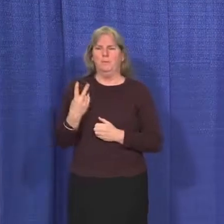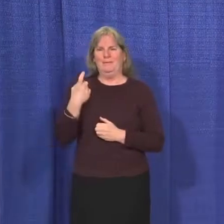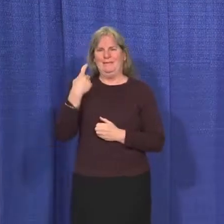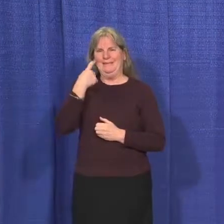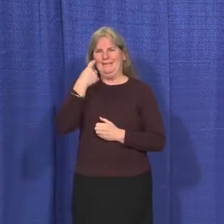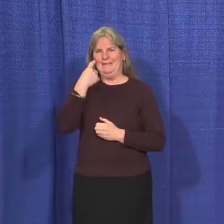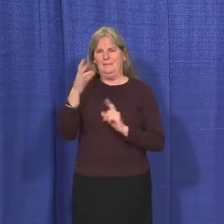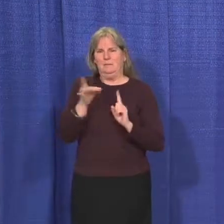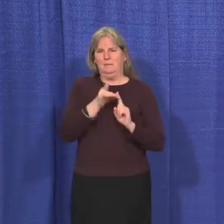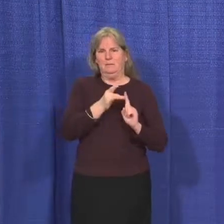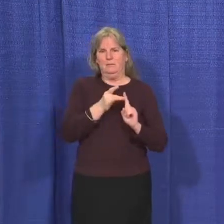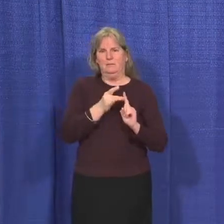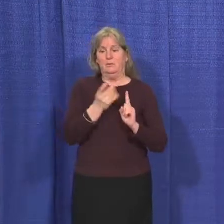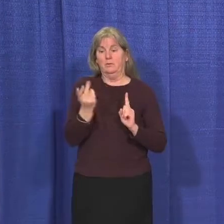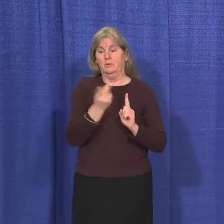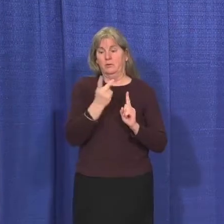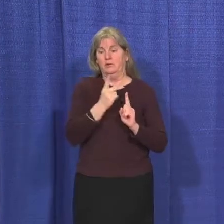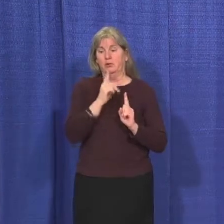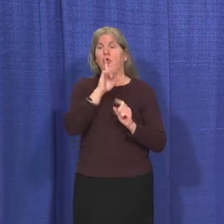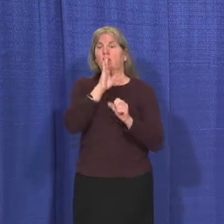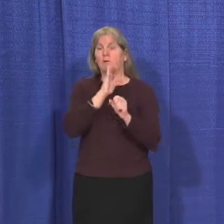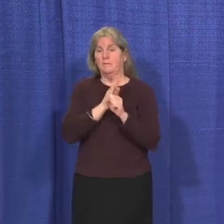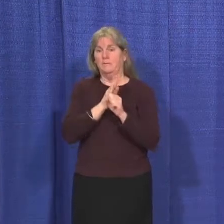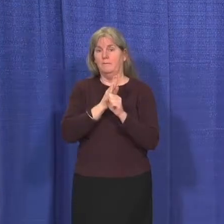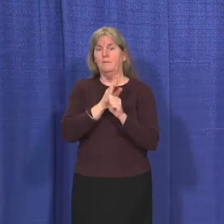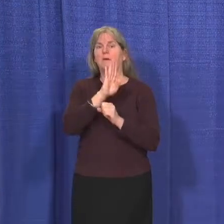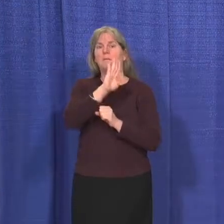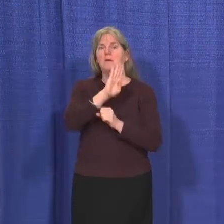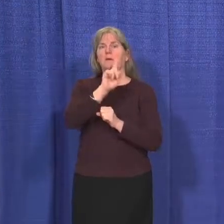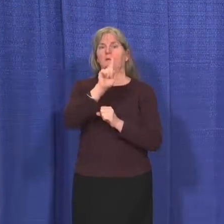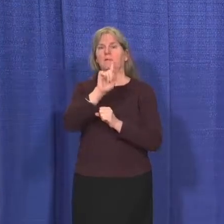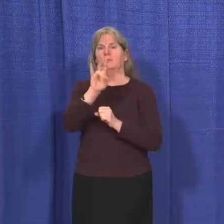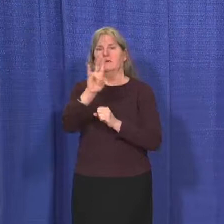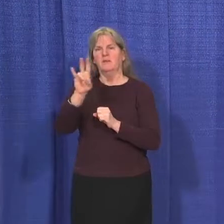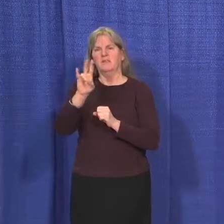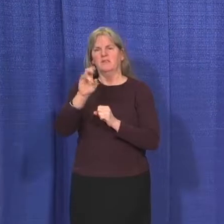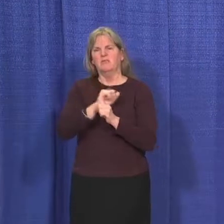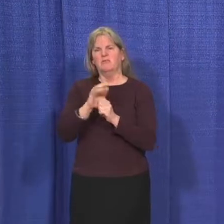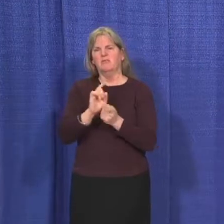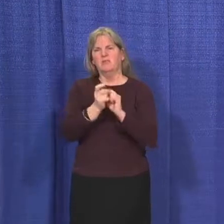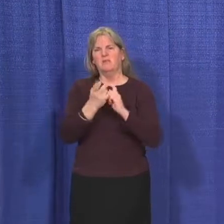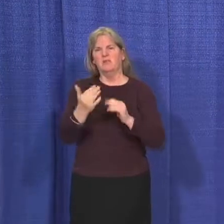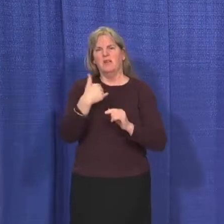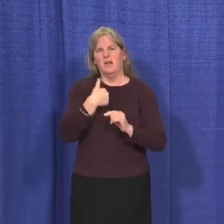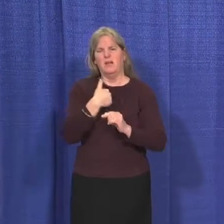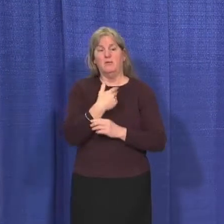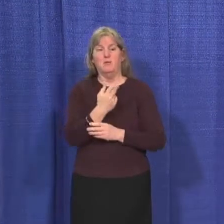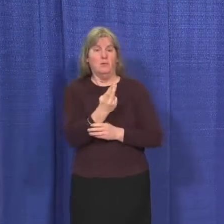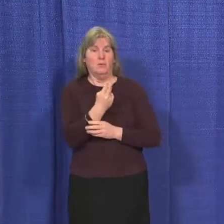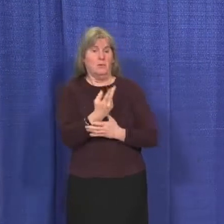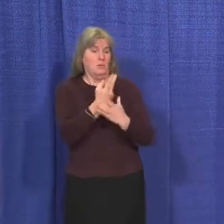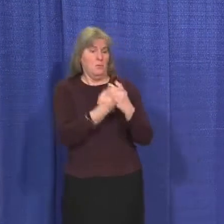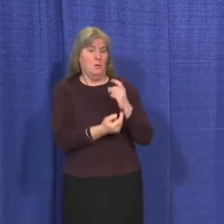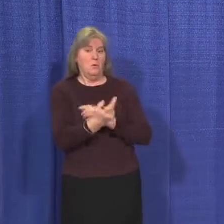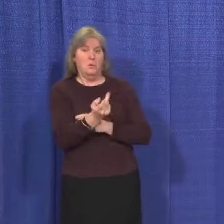The two recently announced cases have both been confirmed to have the B117 variant and I can tell